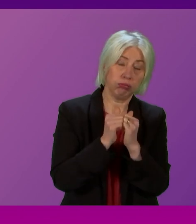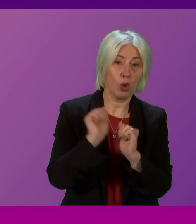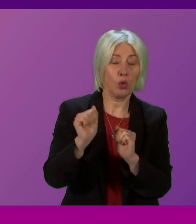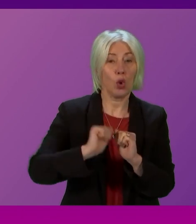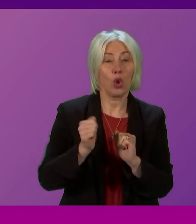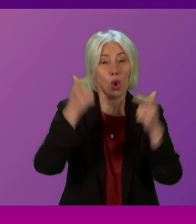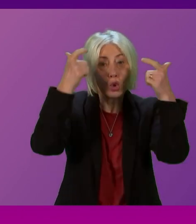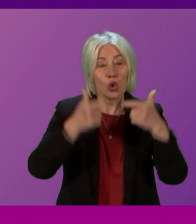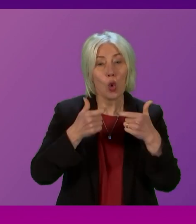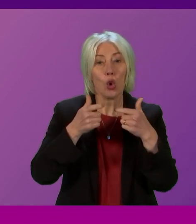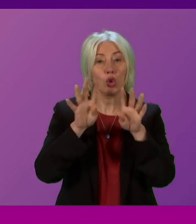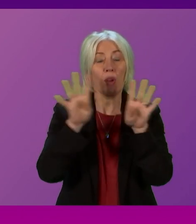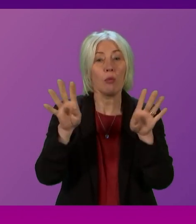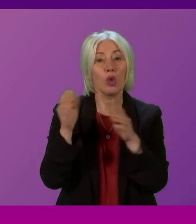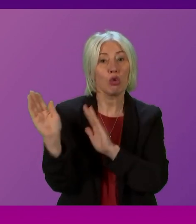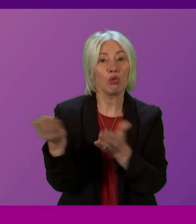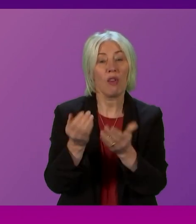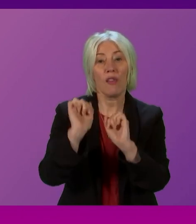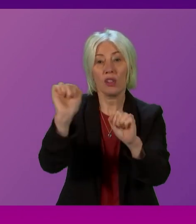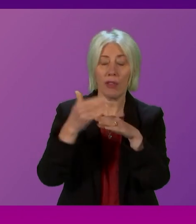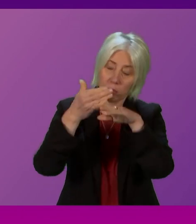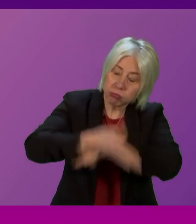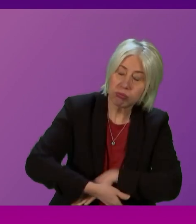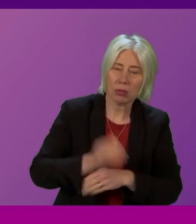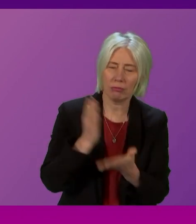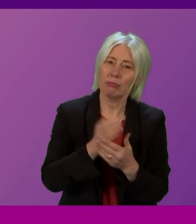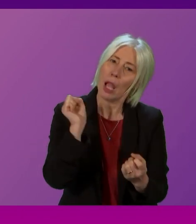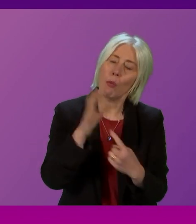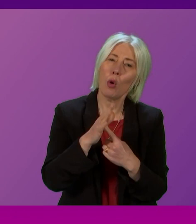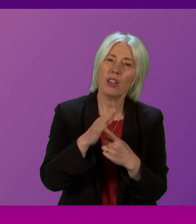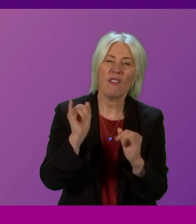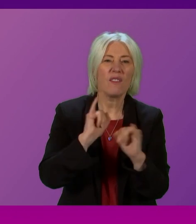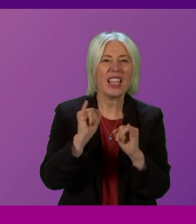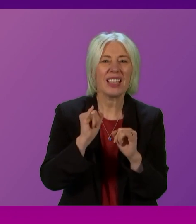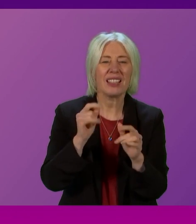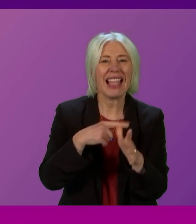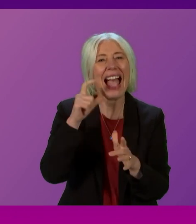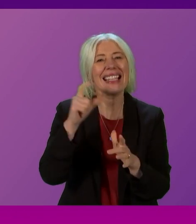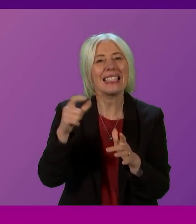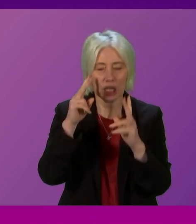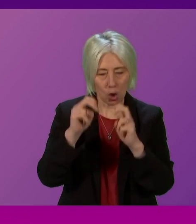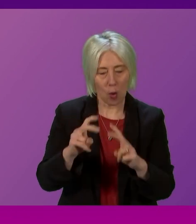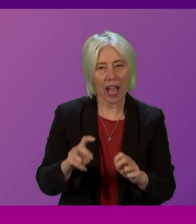and Tribunals Service for its work on this extremely important FAI and for publishing the report.